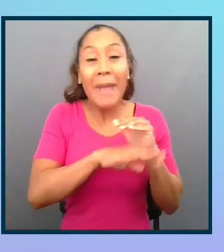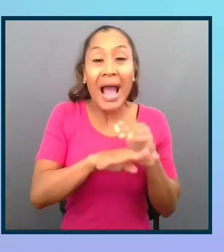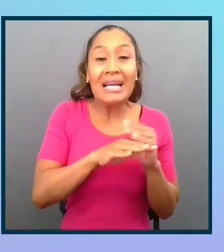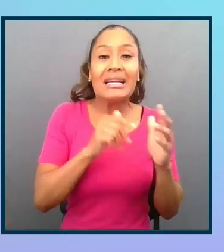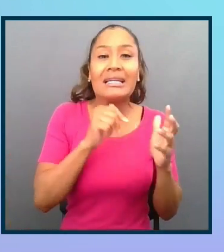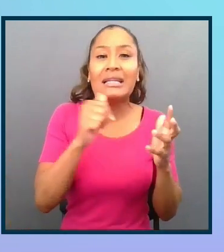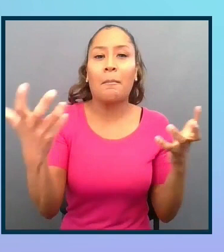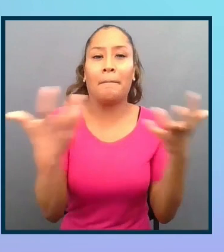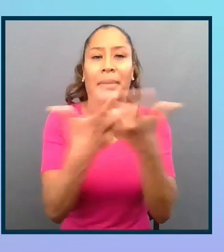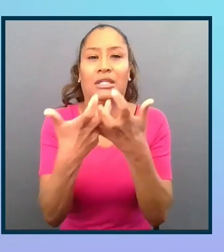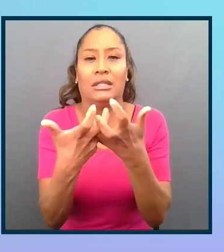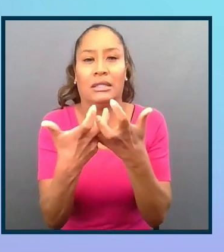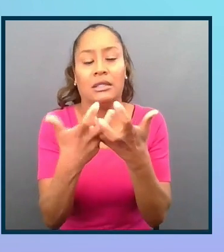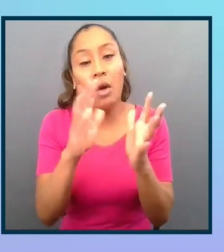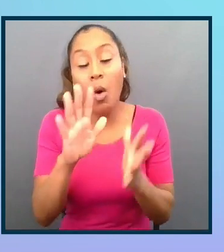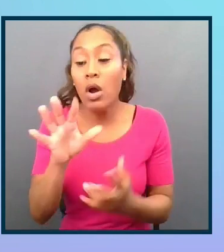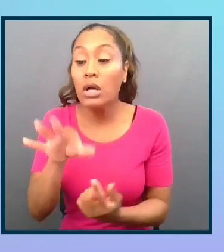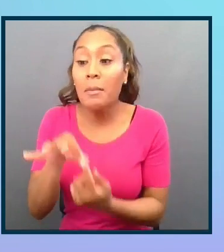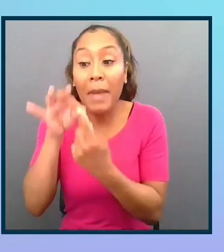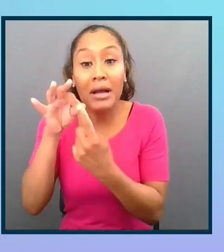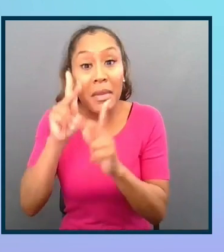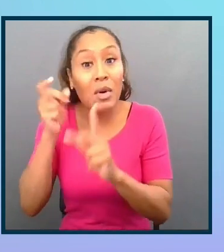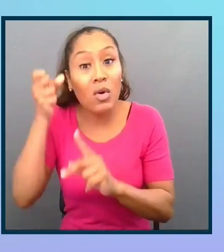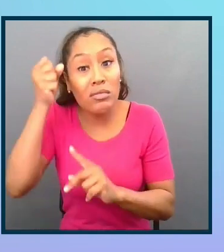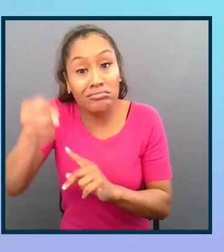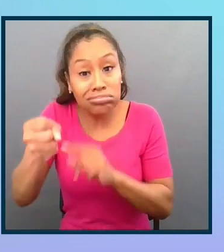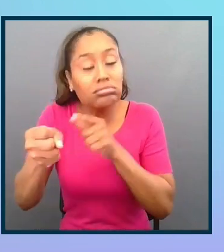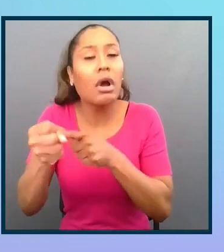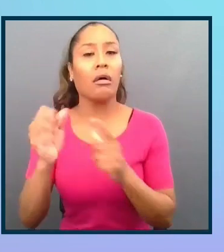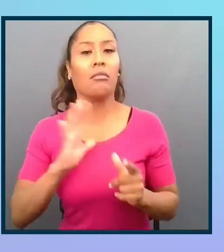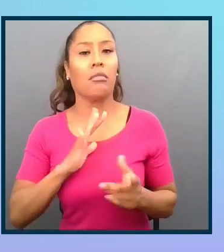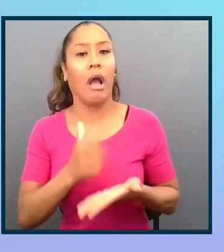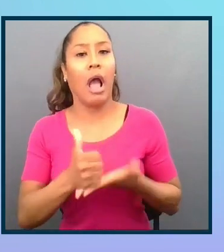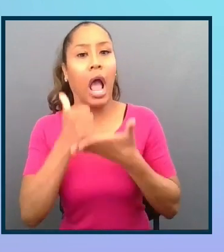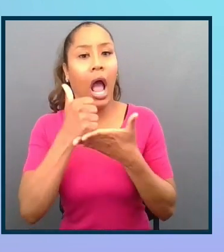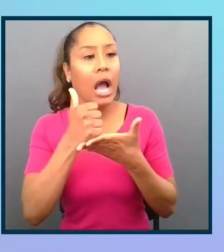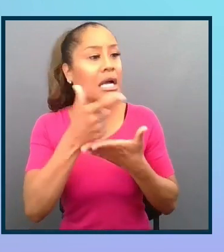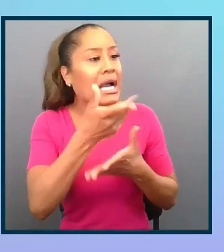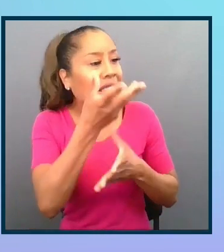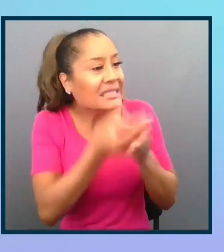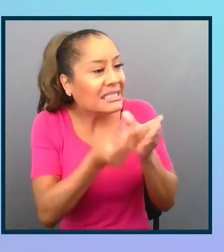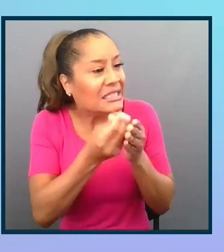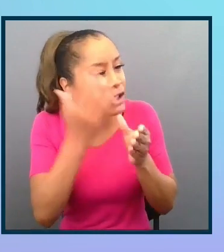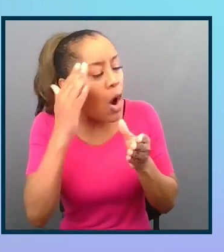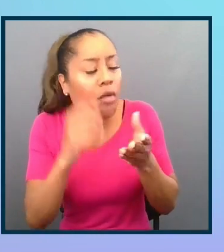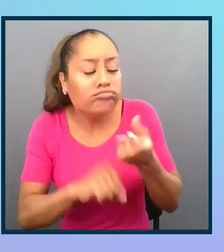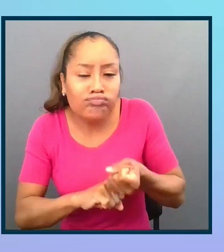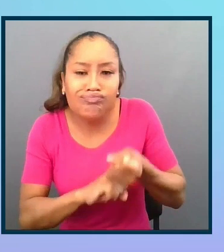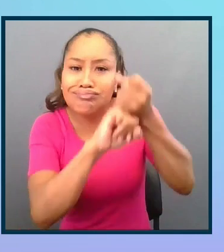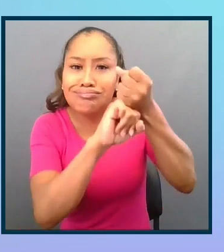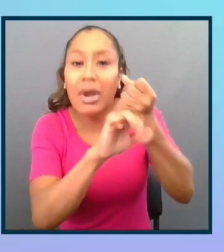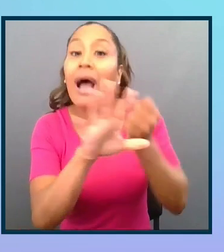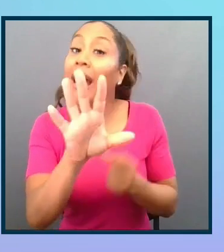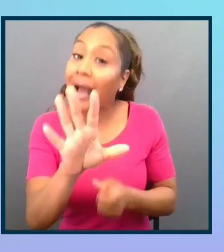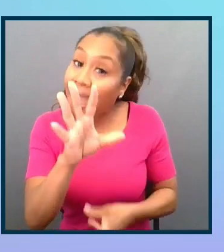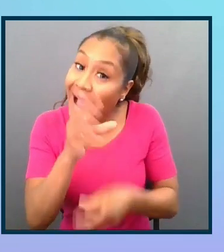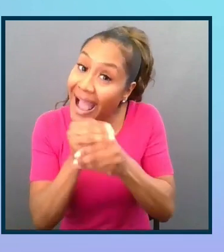So, having specialist roles can be really helpful for dividing those gaps and for also, keeping people in the known,